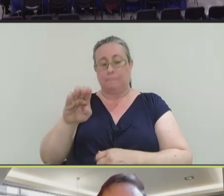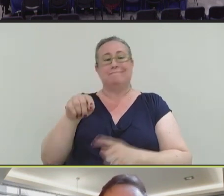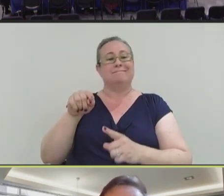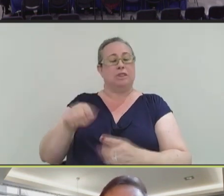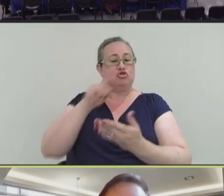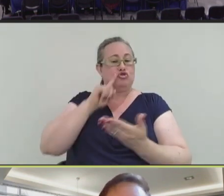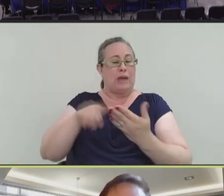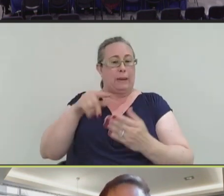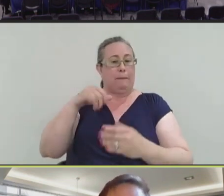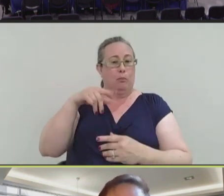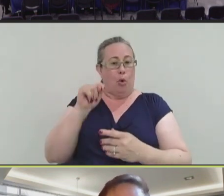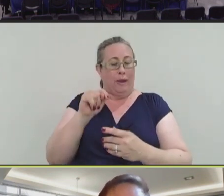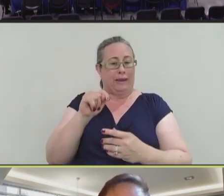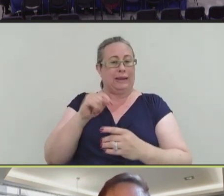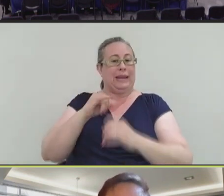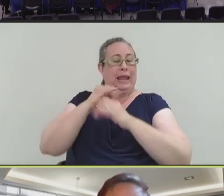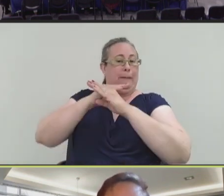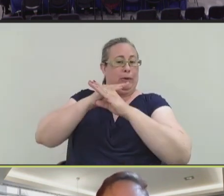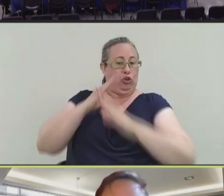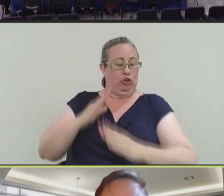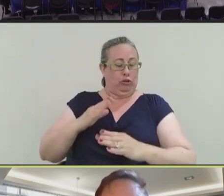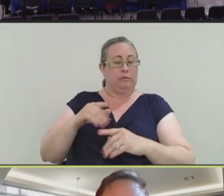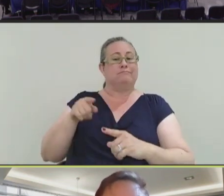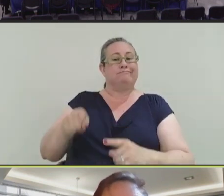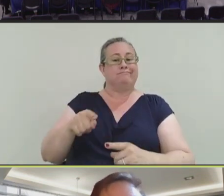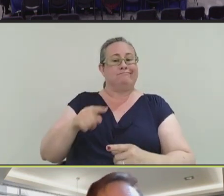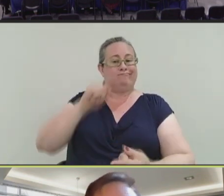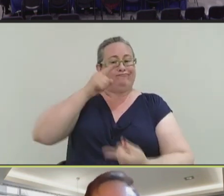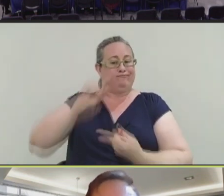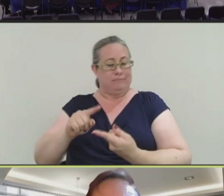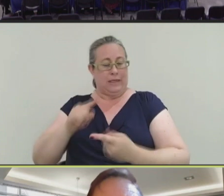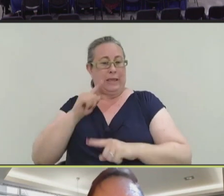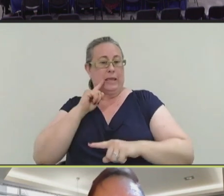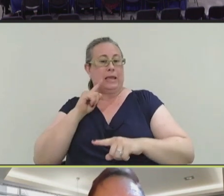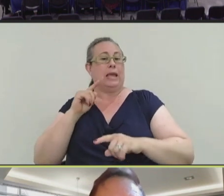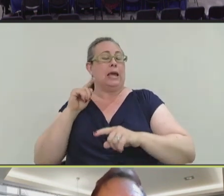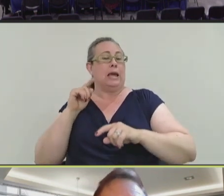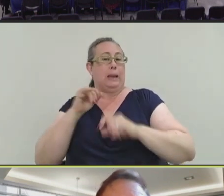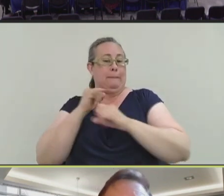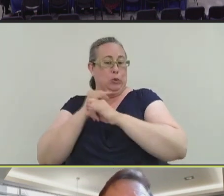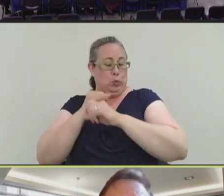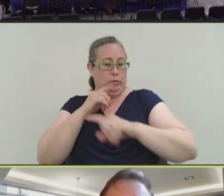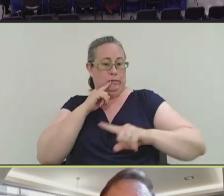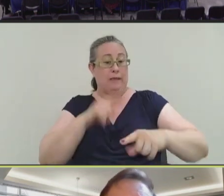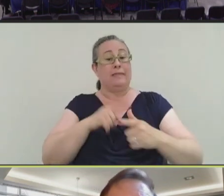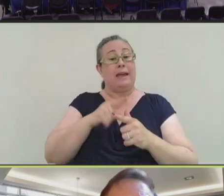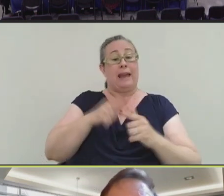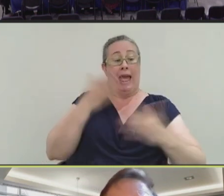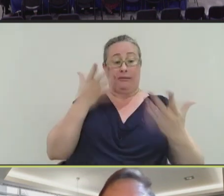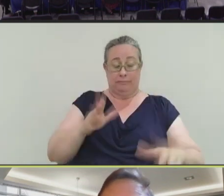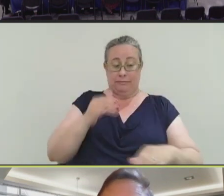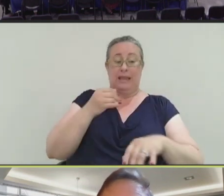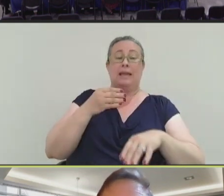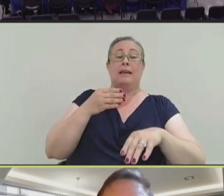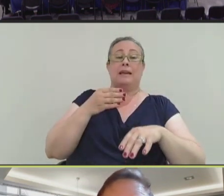unleash the vaccinated immune response. Then after vaccination, the patients got standard therapy,